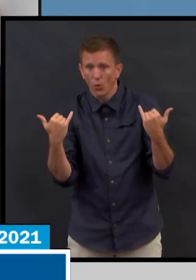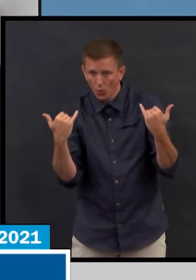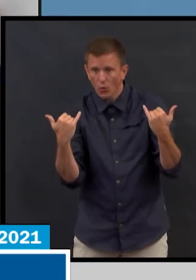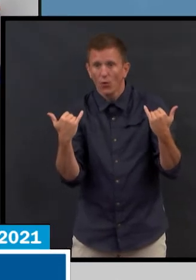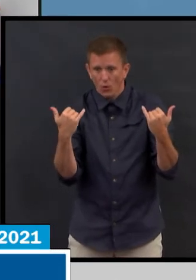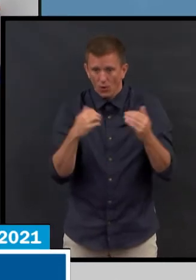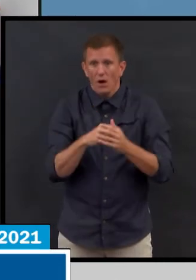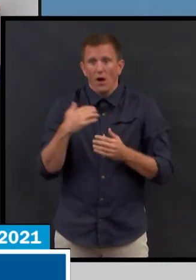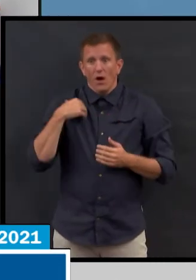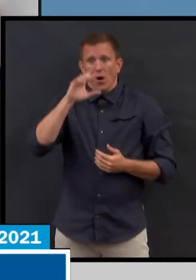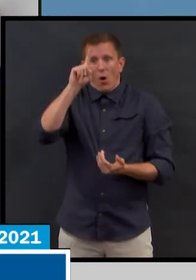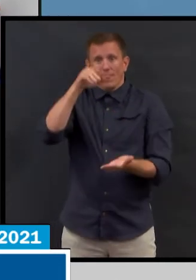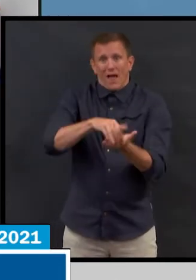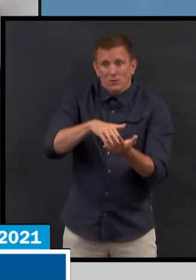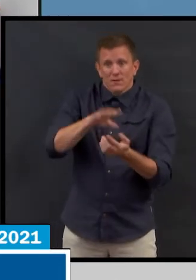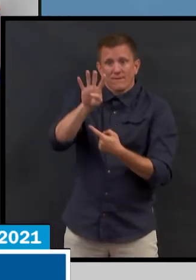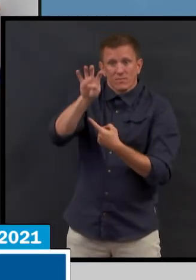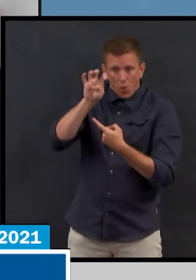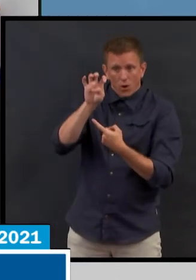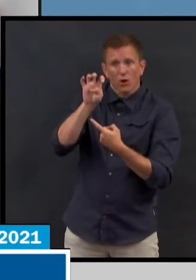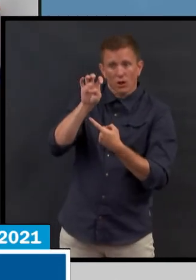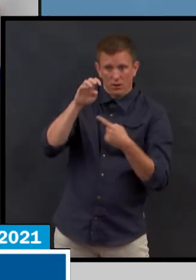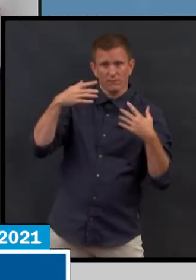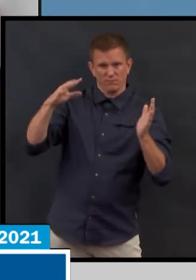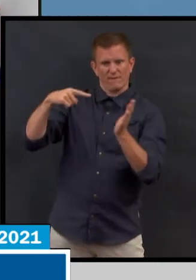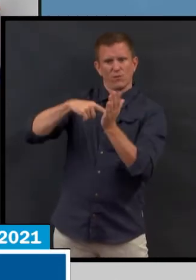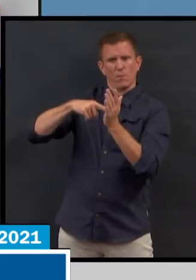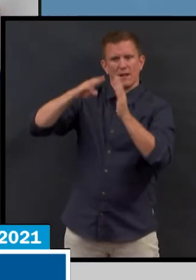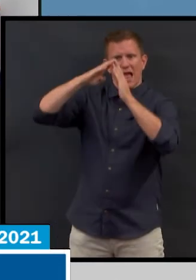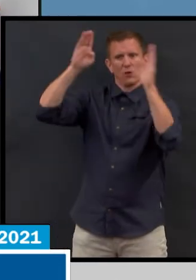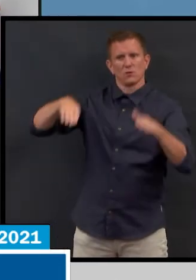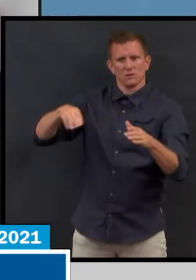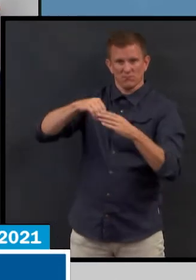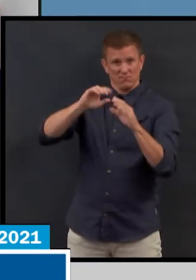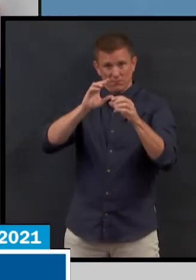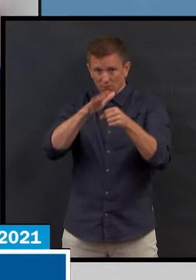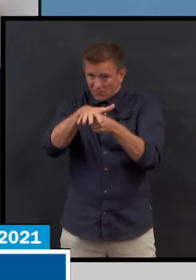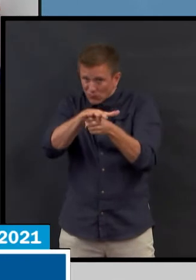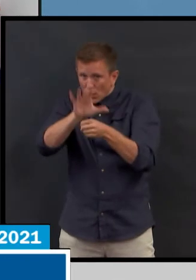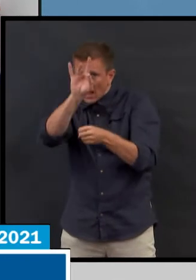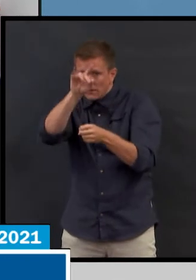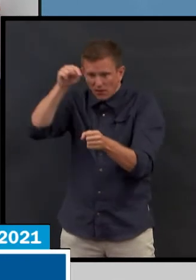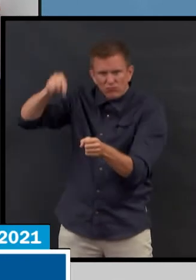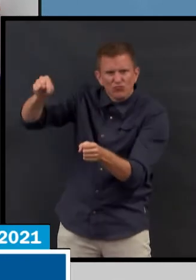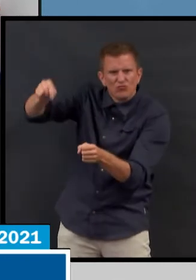a great legacy from when mayor count mayor hancock was councilman hancock as well as from councilman